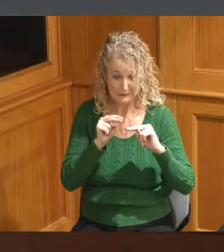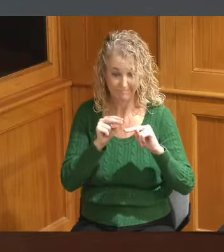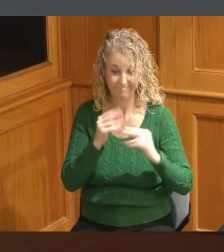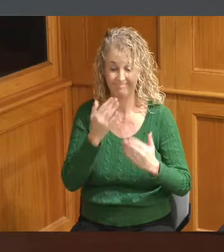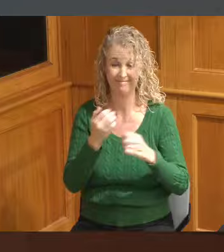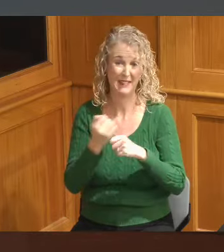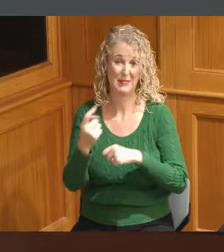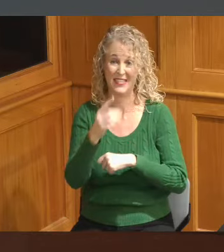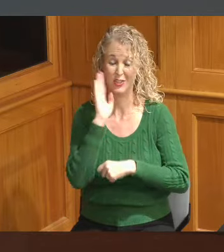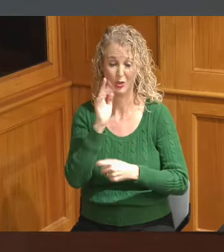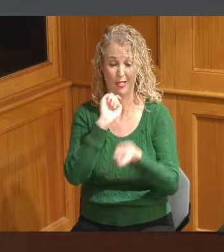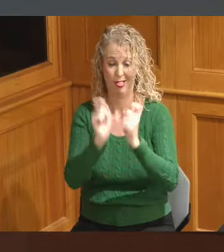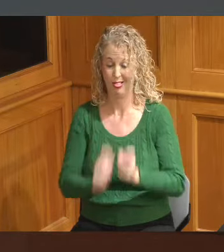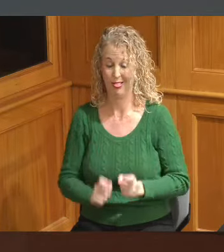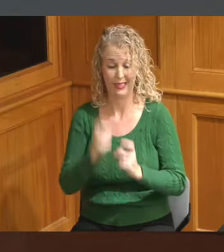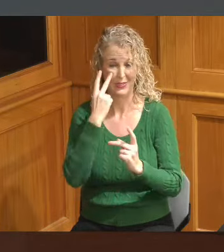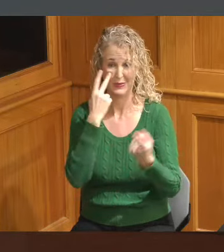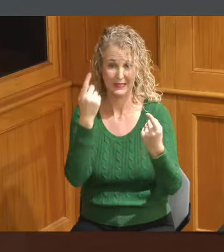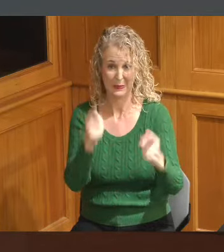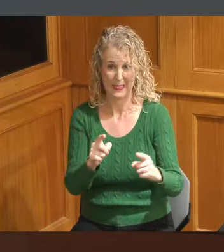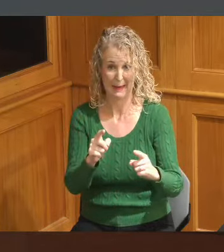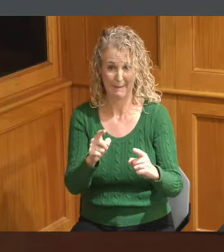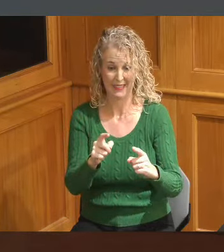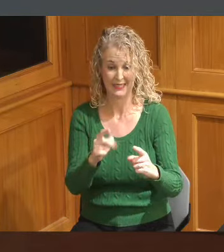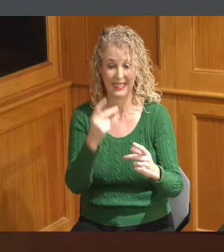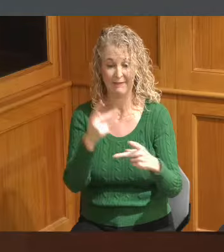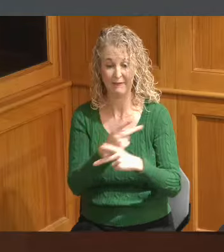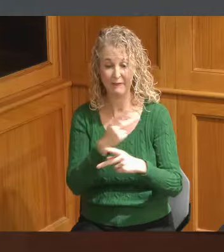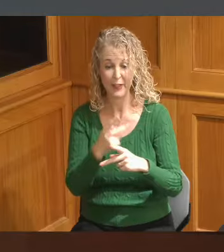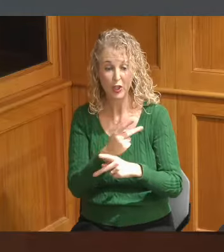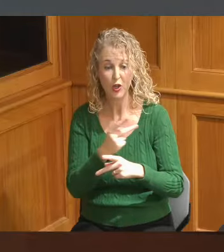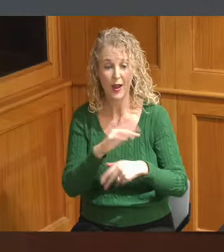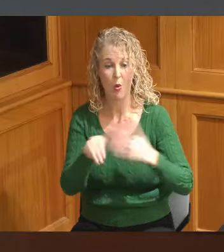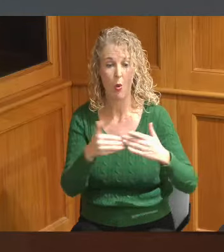very closely over the course of the year. stay in close touch with departments, elected offices